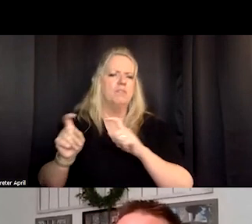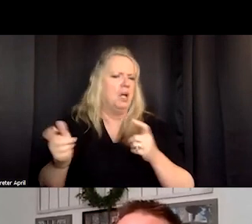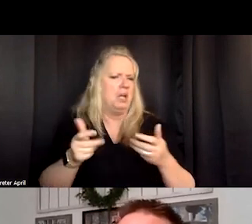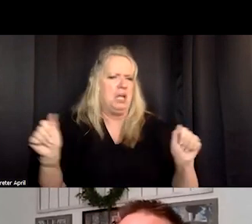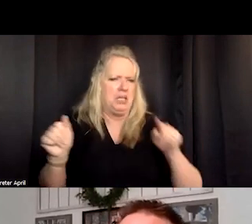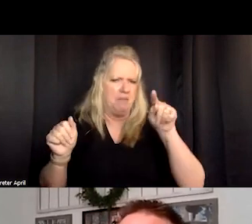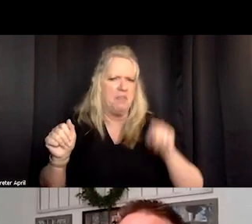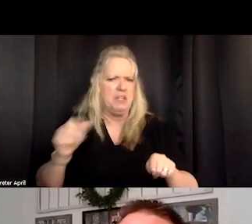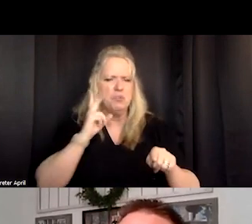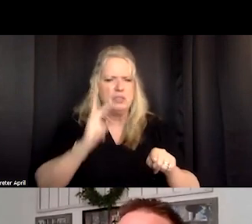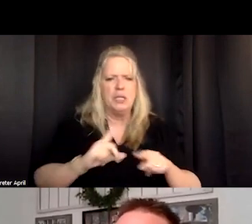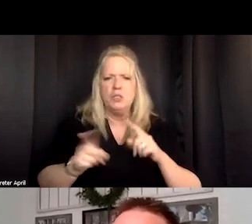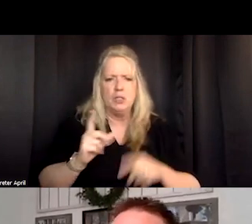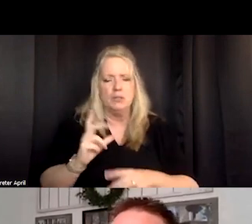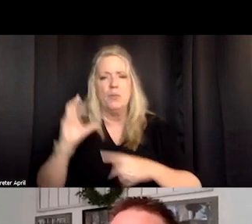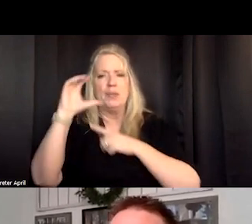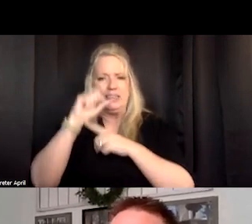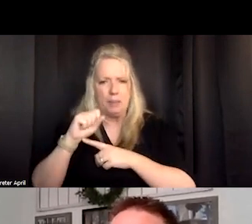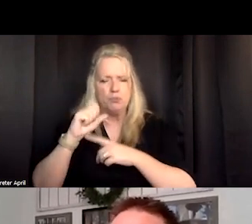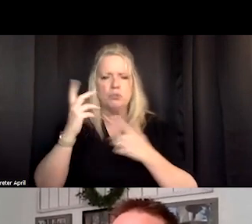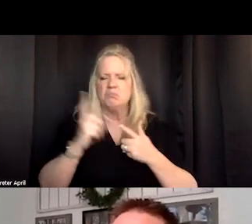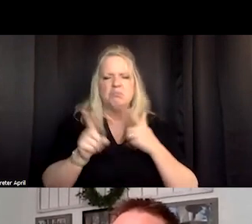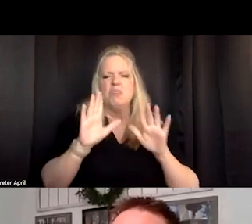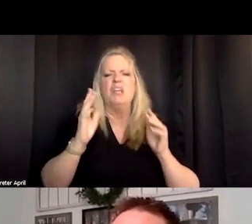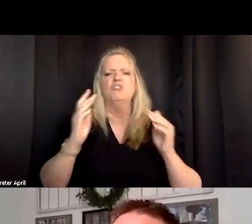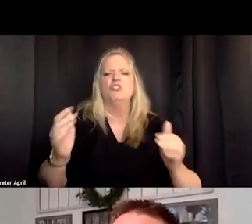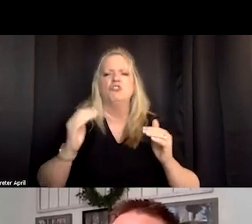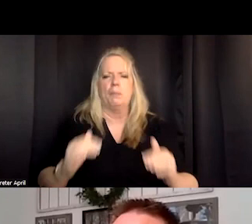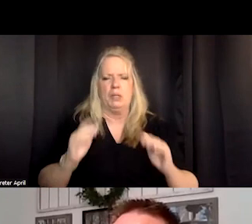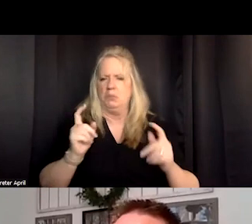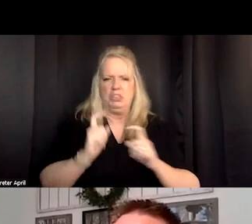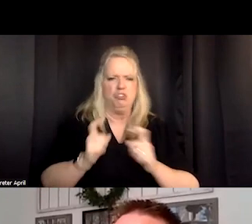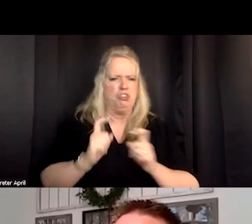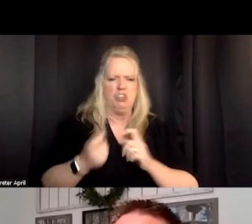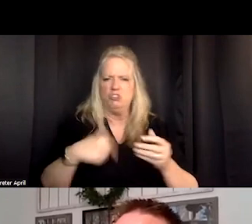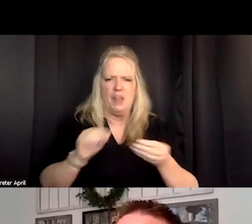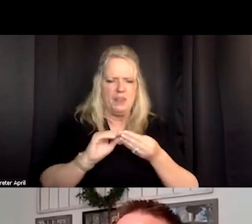YOU WILL SEE THE ASSUMPTIONS. JUST DROP DOWN. YOU CAN CHANGE ANY OF THE NUMBERS AS YOU WISH.